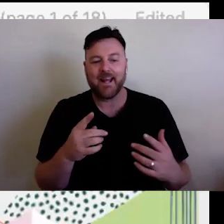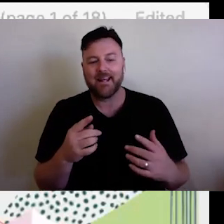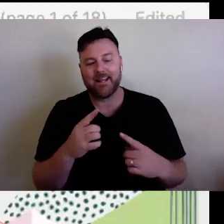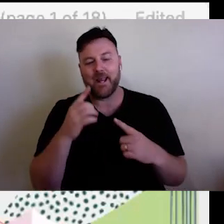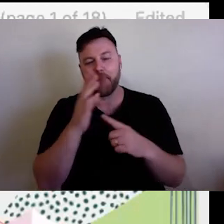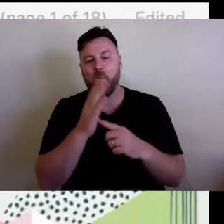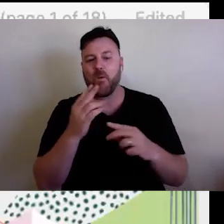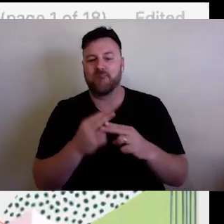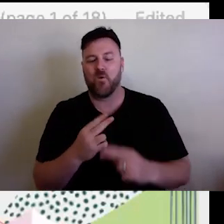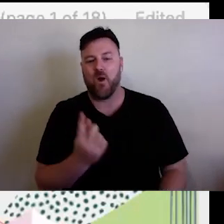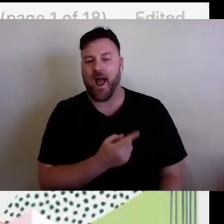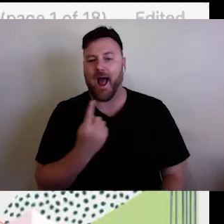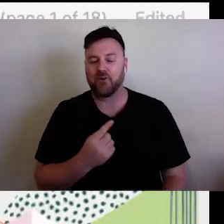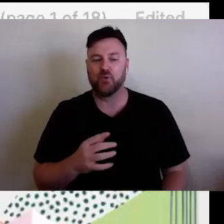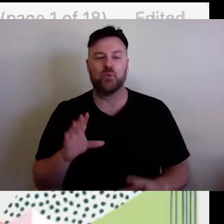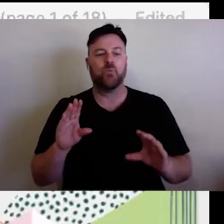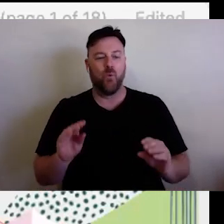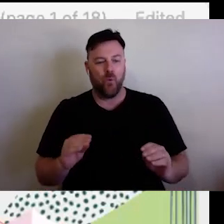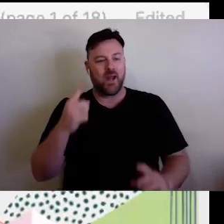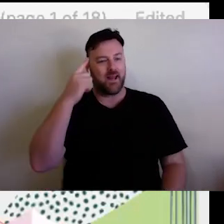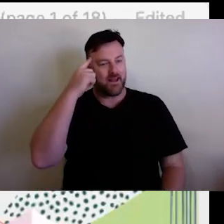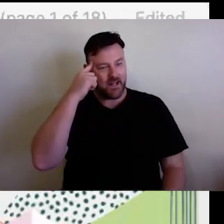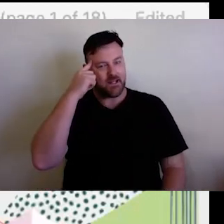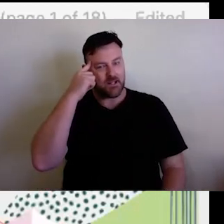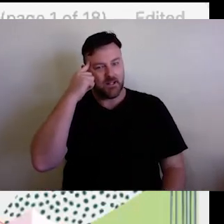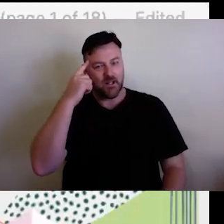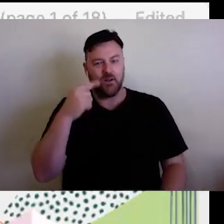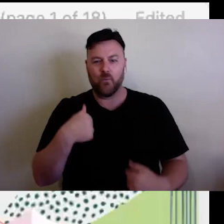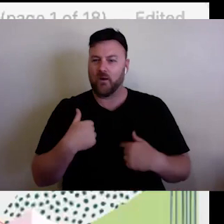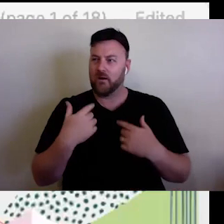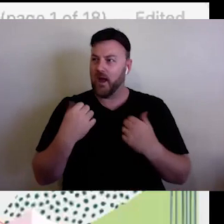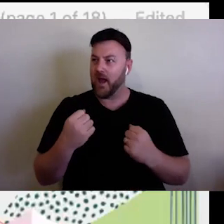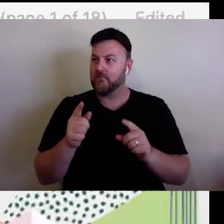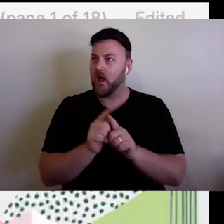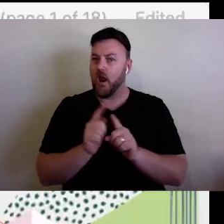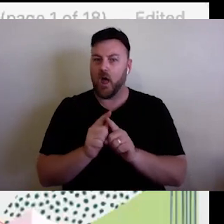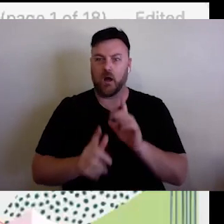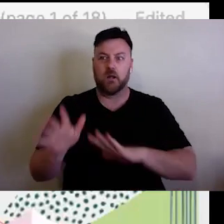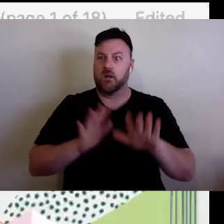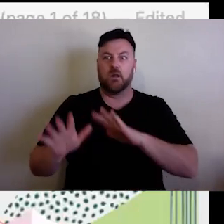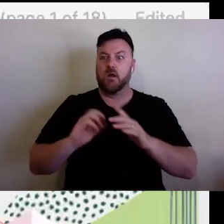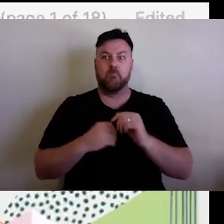of get stuff online and be engaging online. I actually have realised